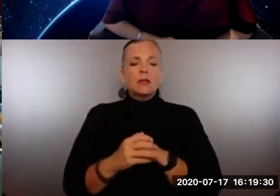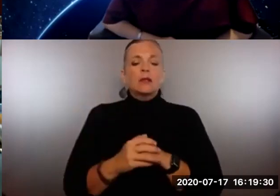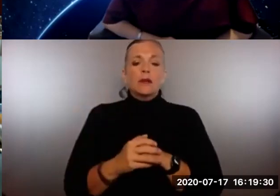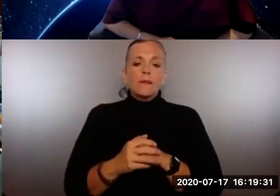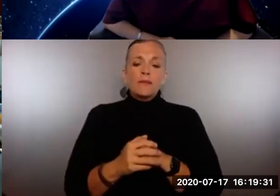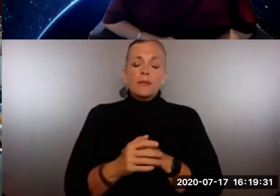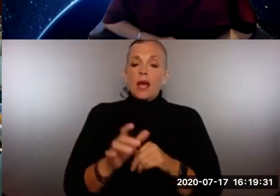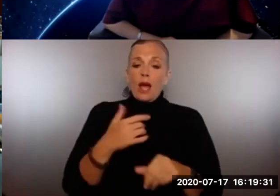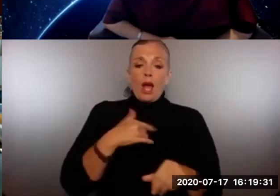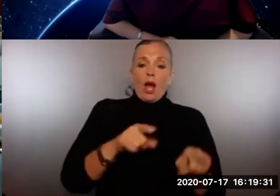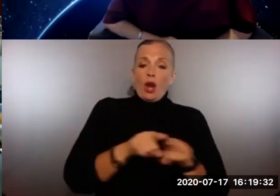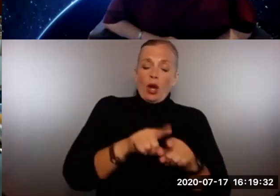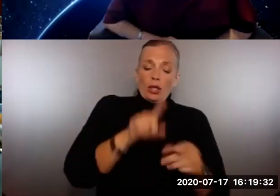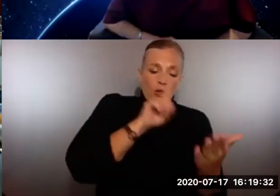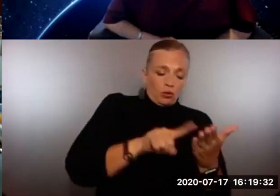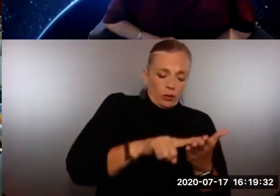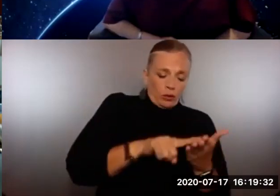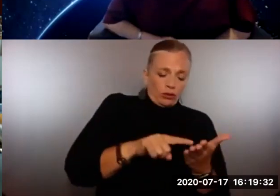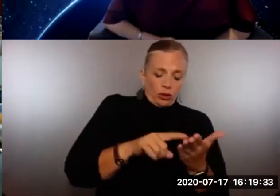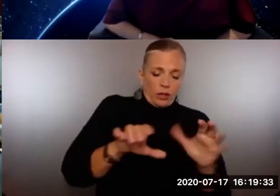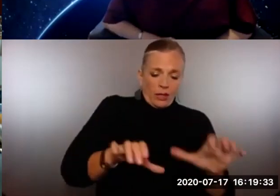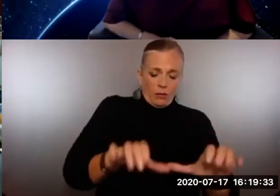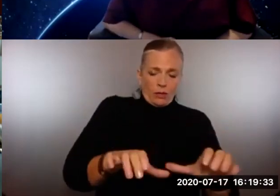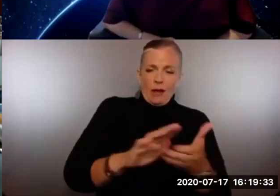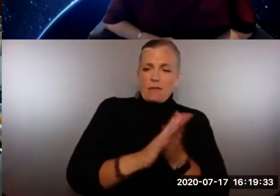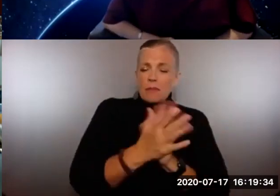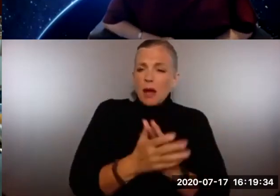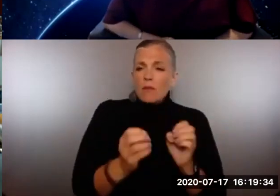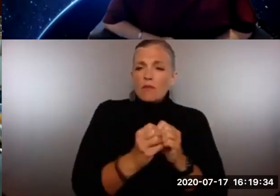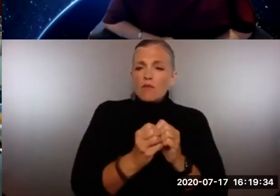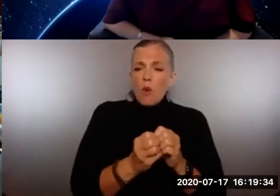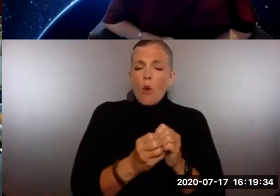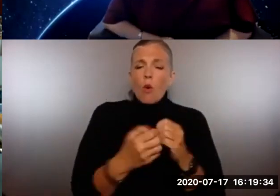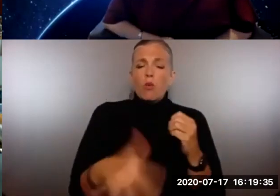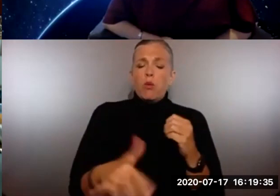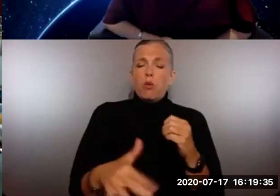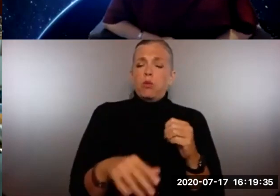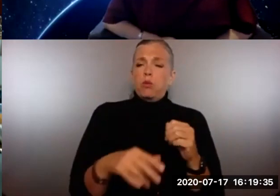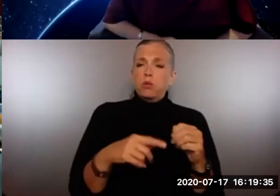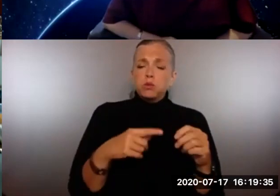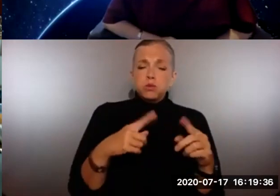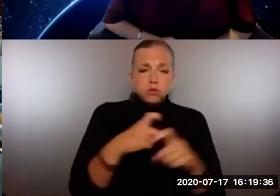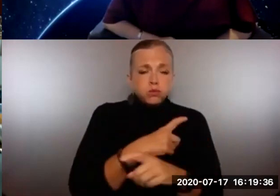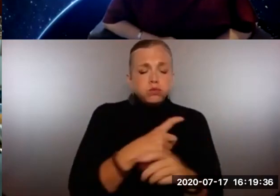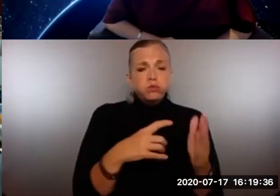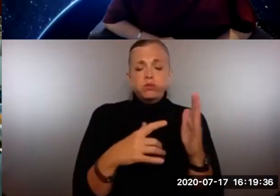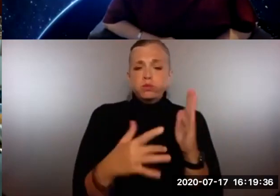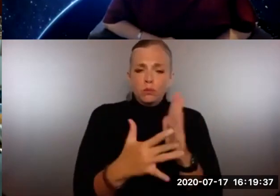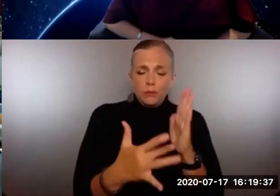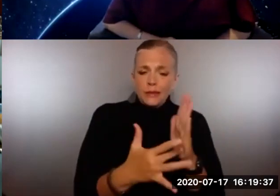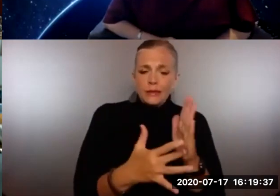enable more and more sophisticated pieces of technology to exist to make it easier